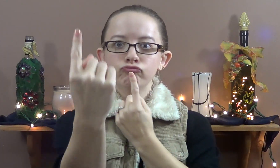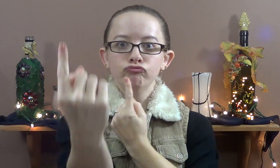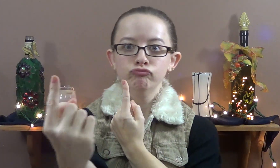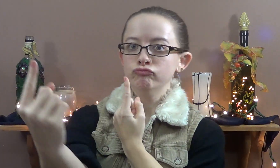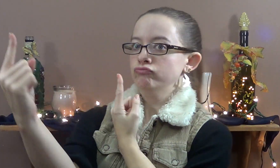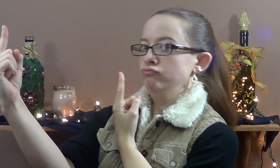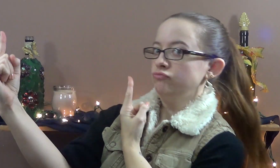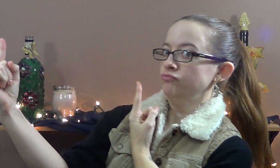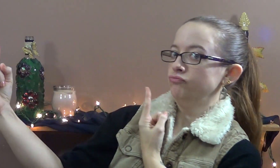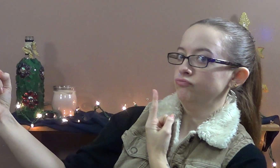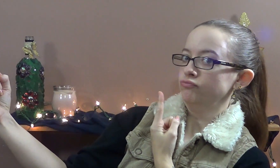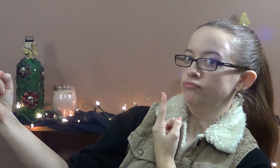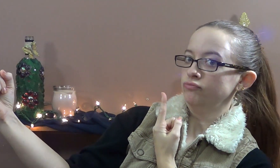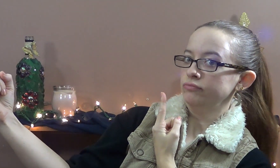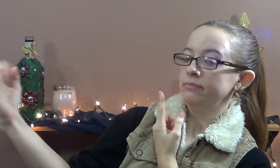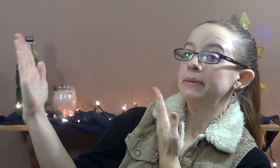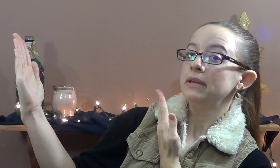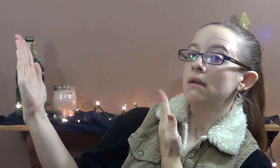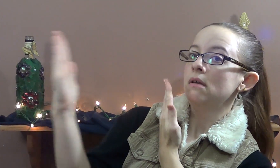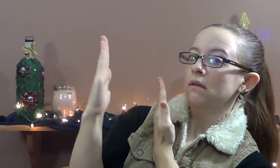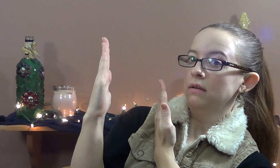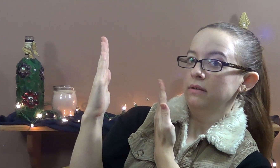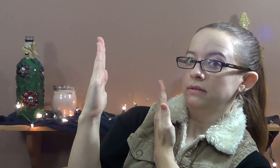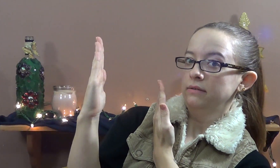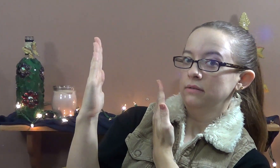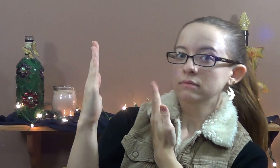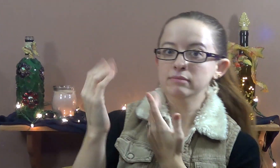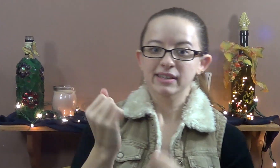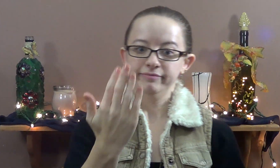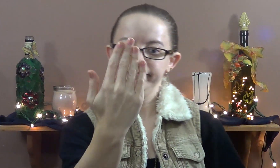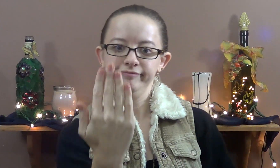you know maybe someone signs... usually you are at about this much